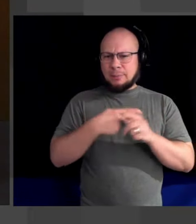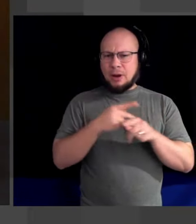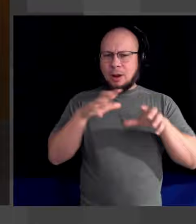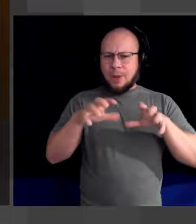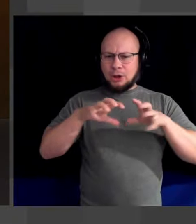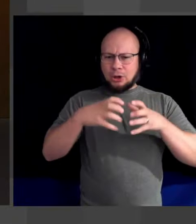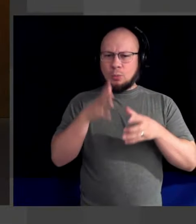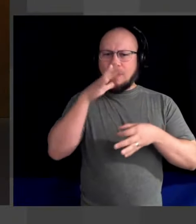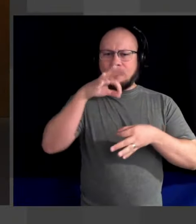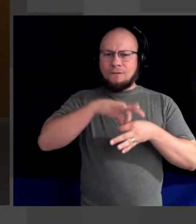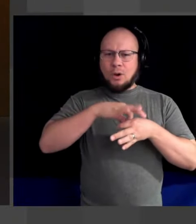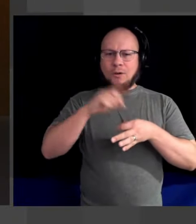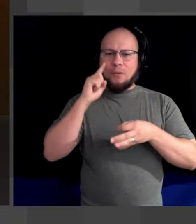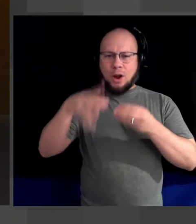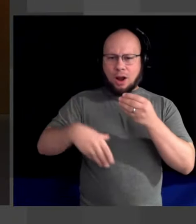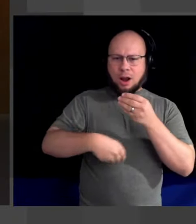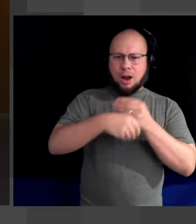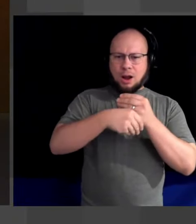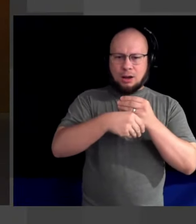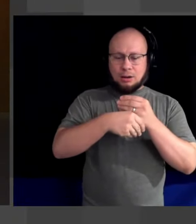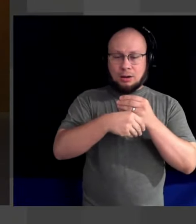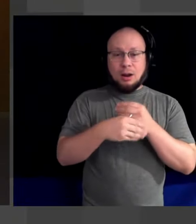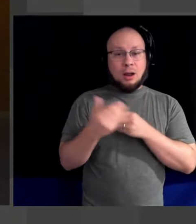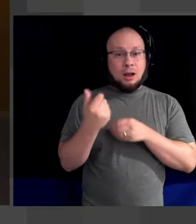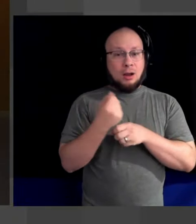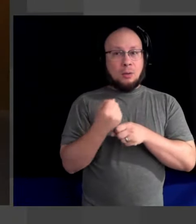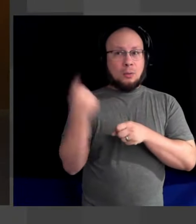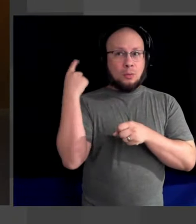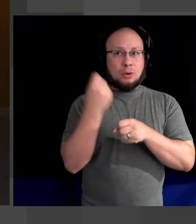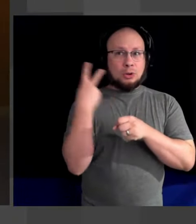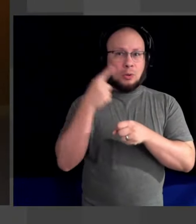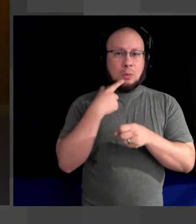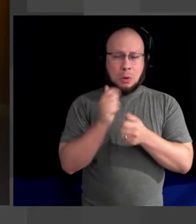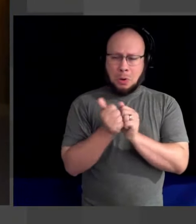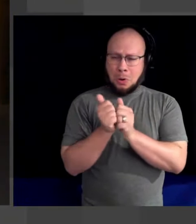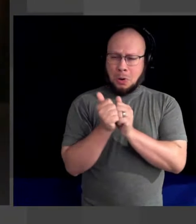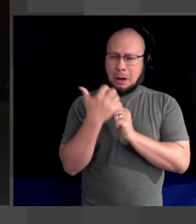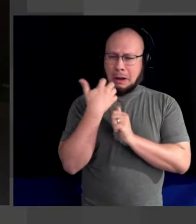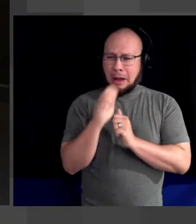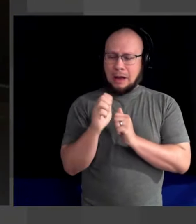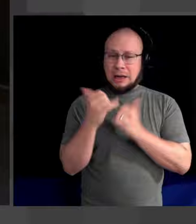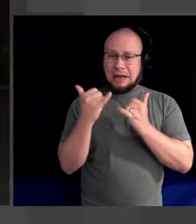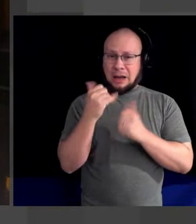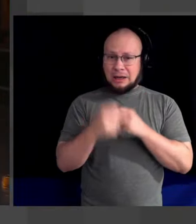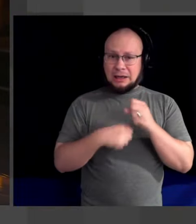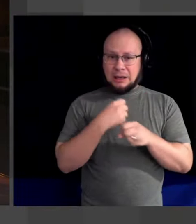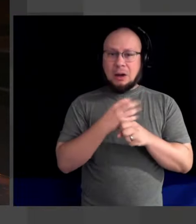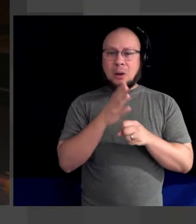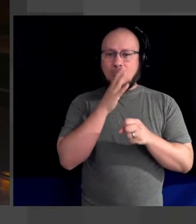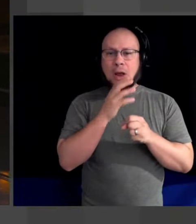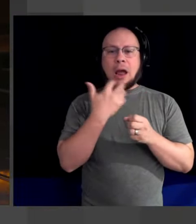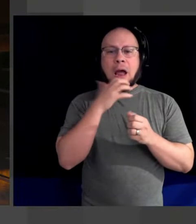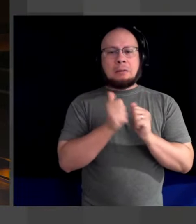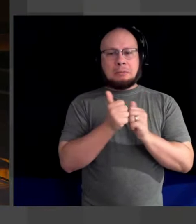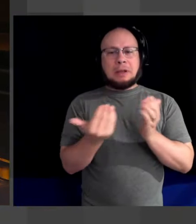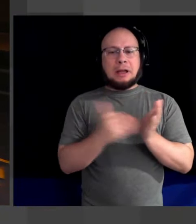INTO THE GAME, WHICH, BASED ON VOTES IN PREVIOUS YEARS, WILL BE SUPER TOUGH. YOU'LL NOT ONLY GET